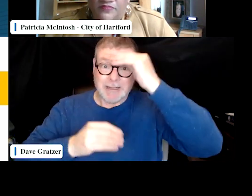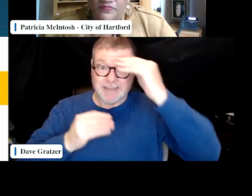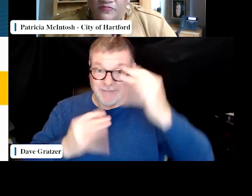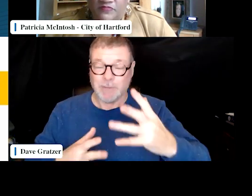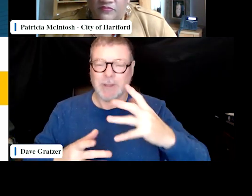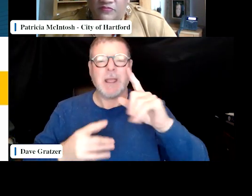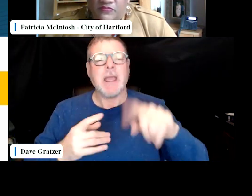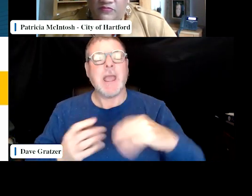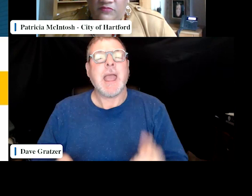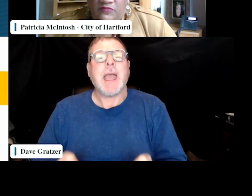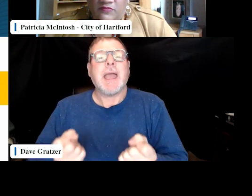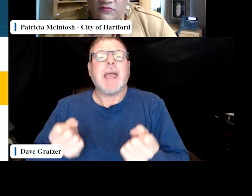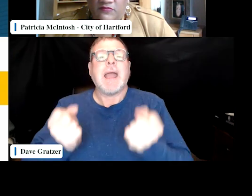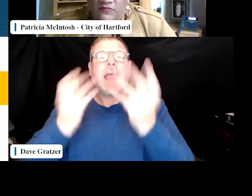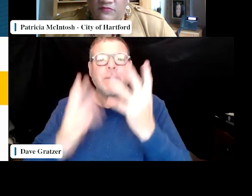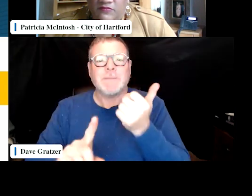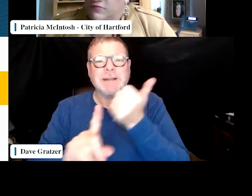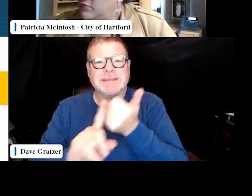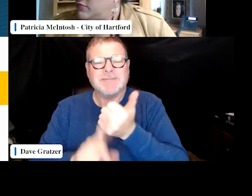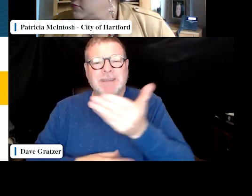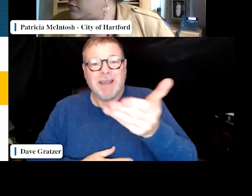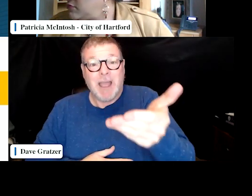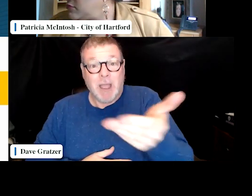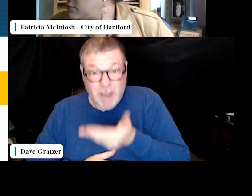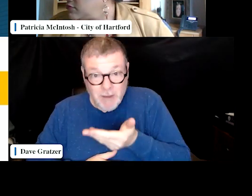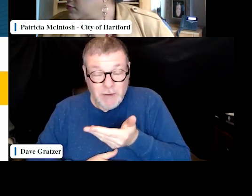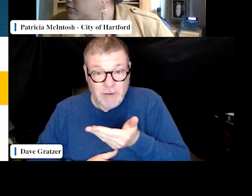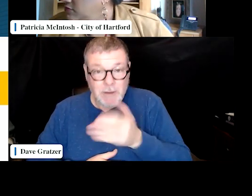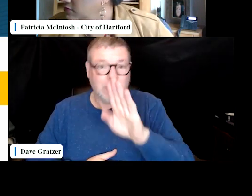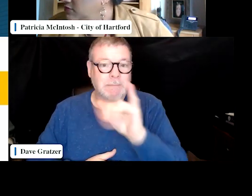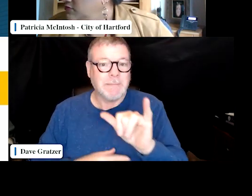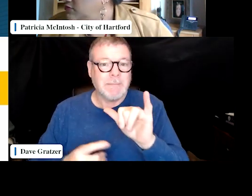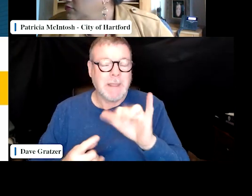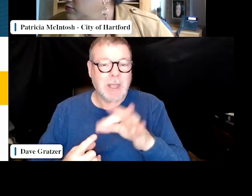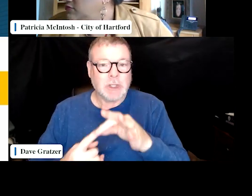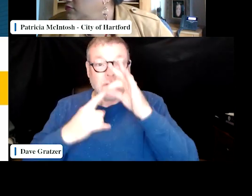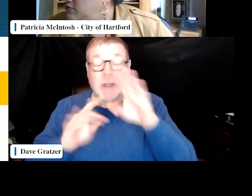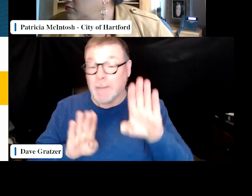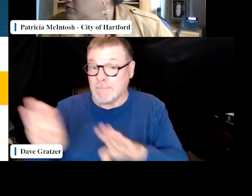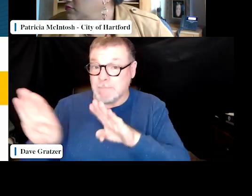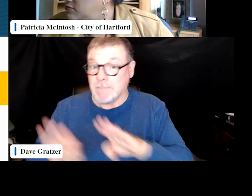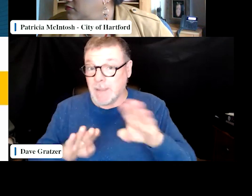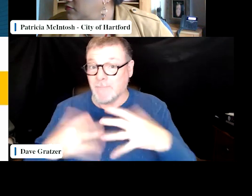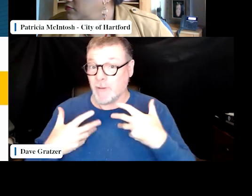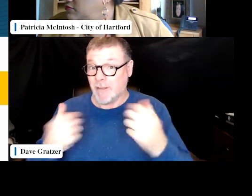how many are hired by certain behavioral health agencies.